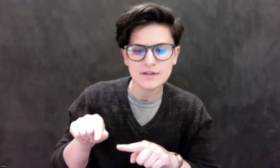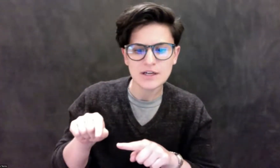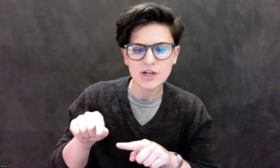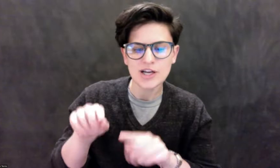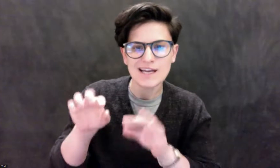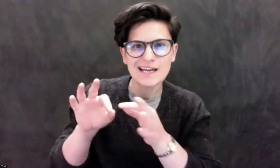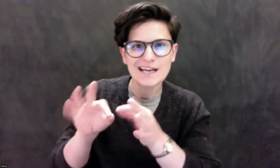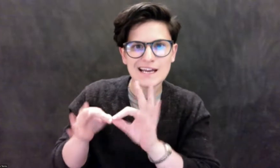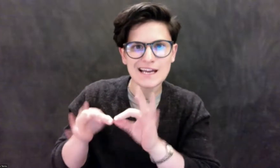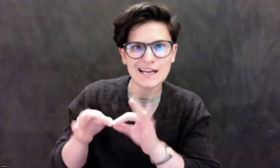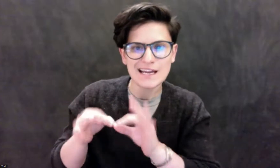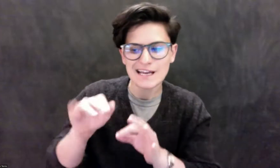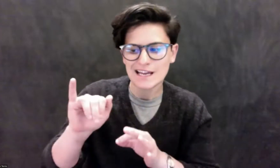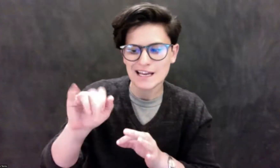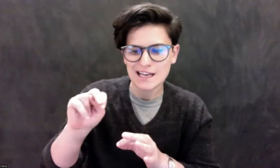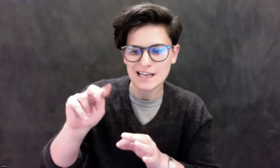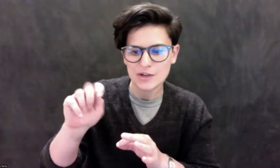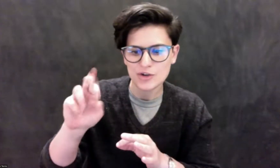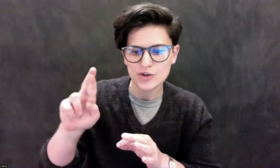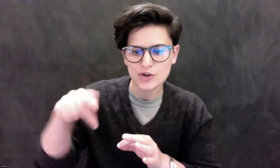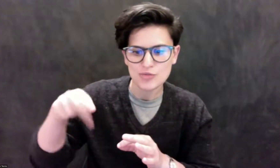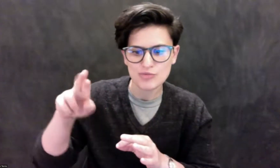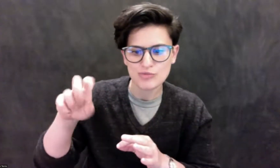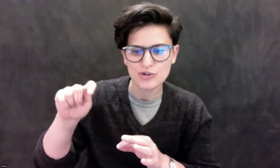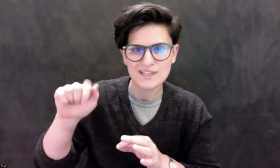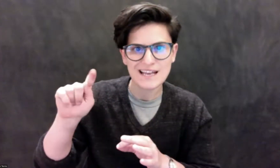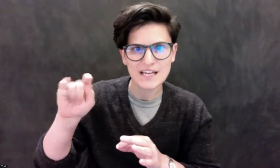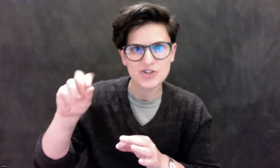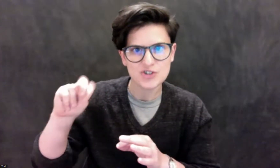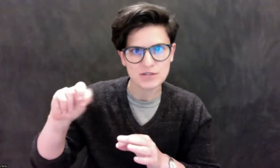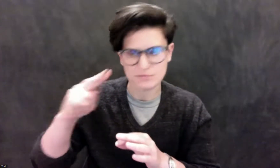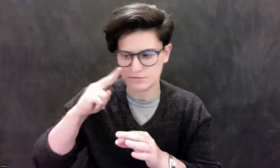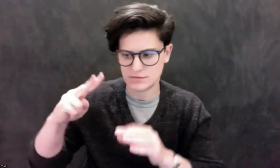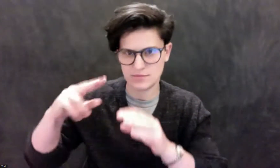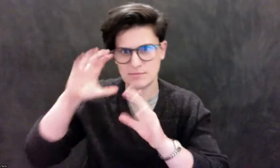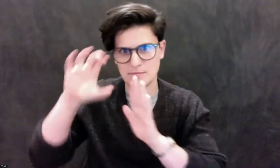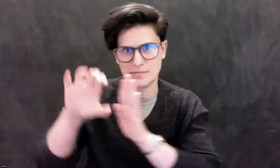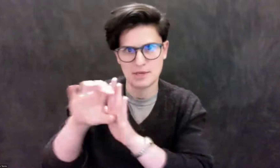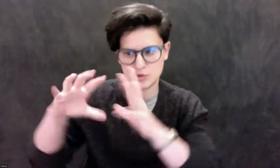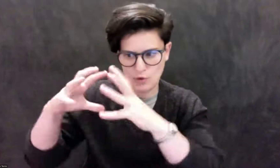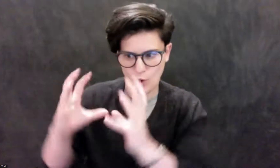Interpretation underneath a globe is next to the reactions button.